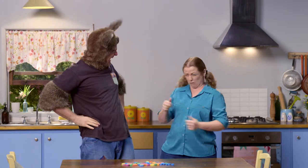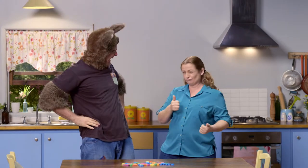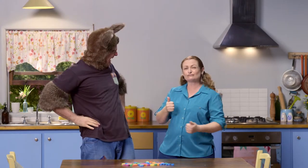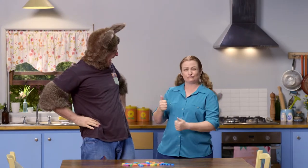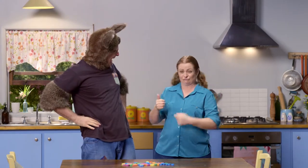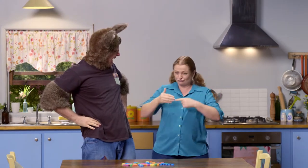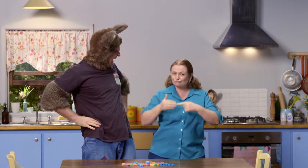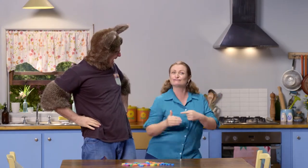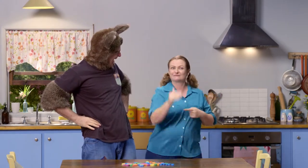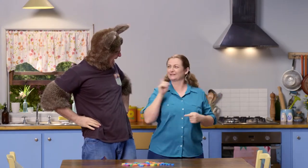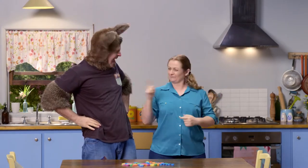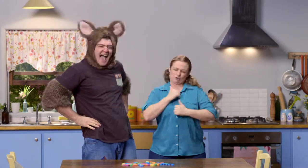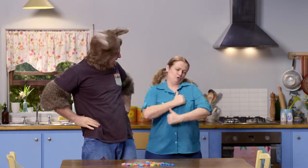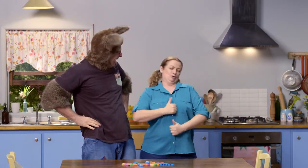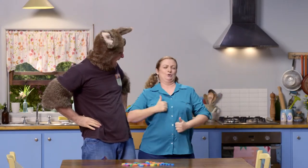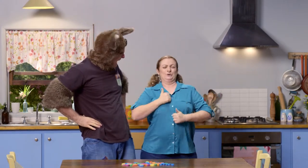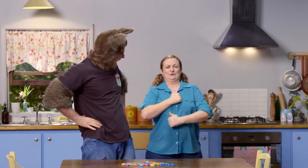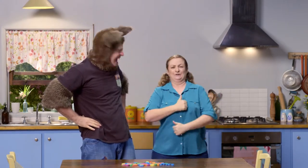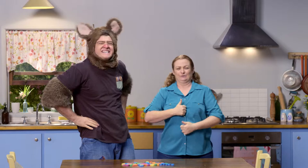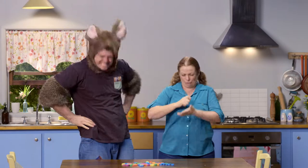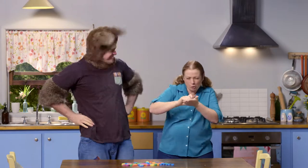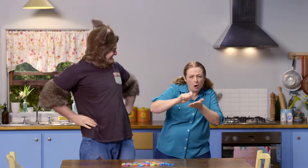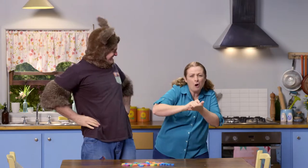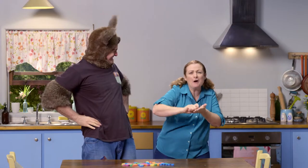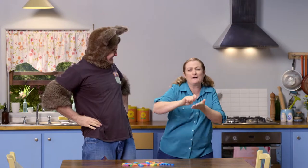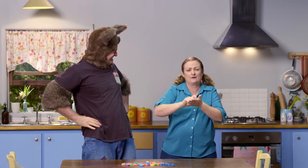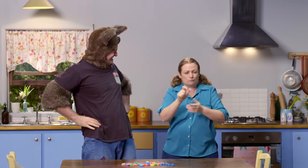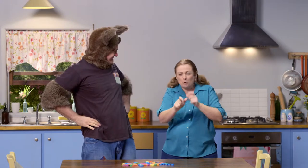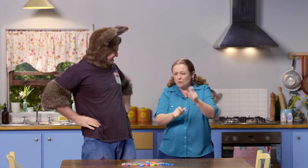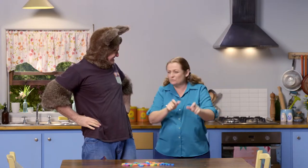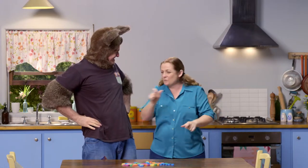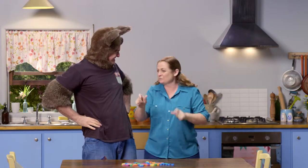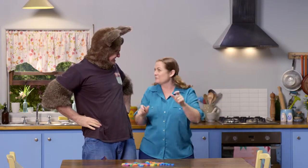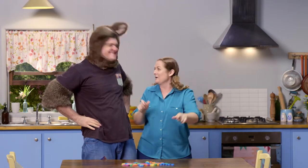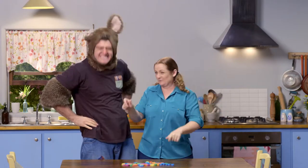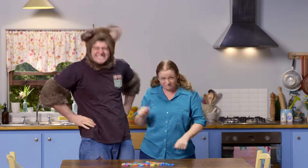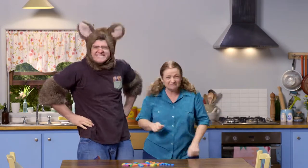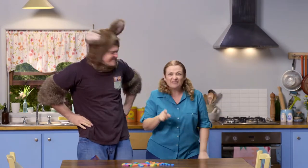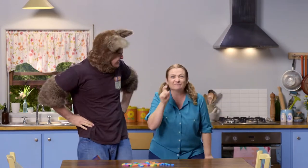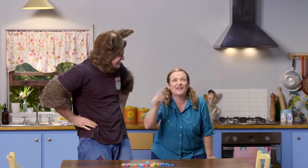And I can see, from now on, you will really enjoy writing words. Yeah.